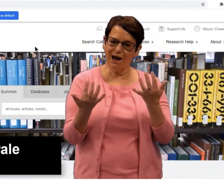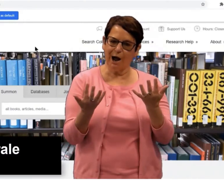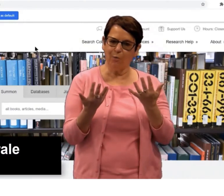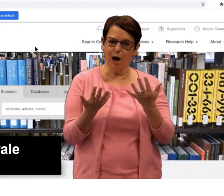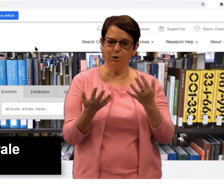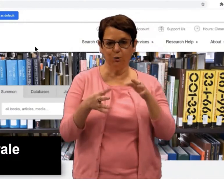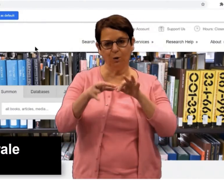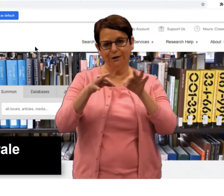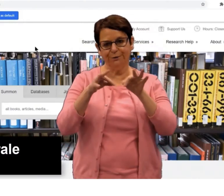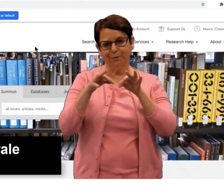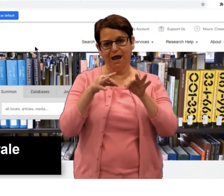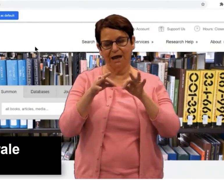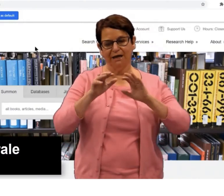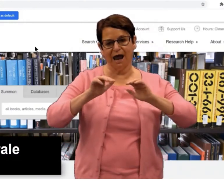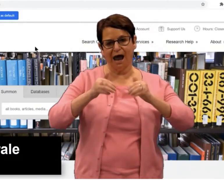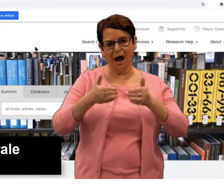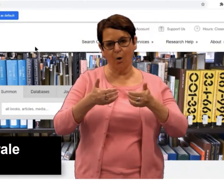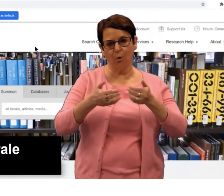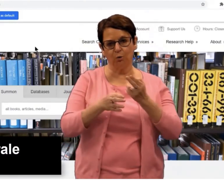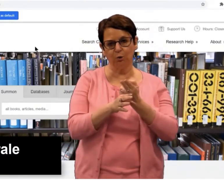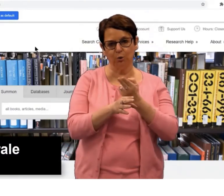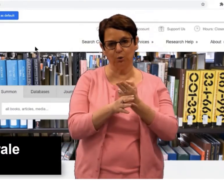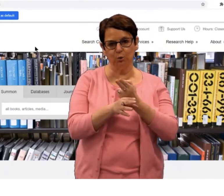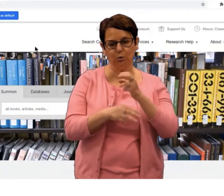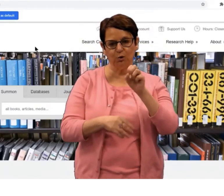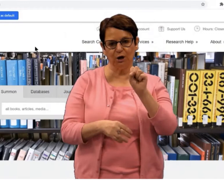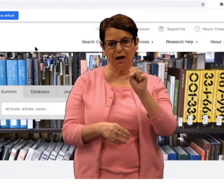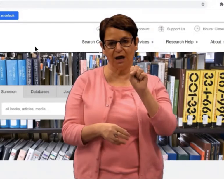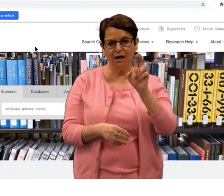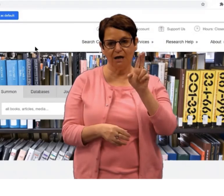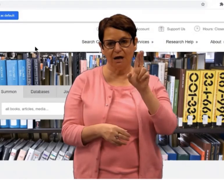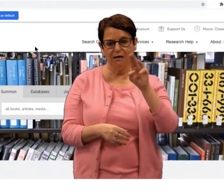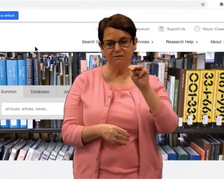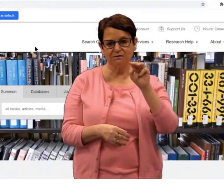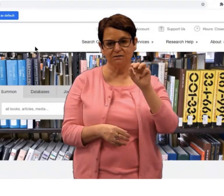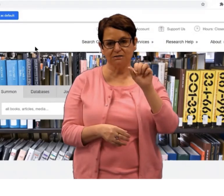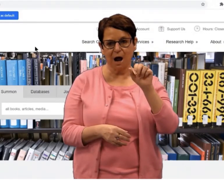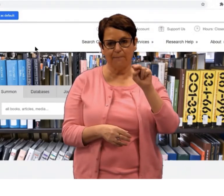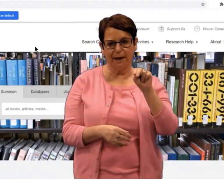Hi. Today I want to explain how to use Summon.